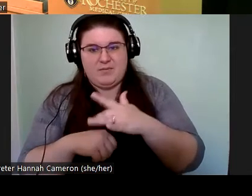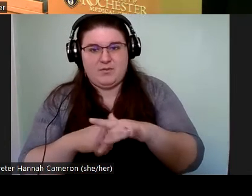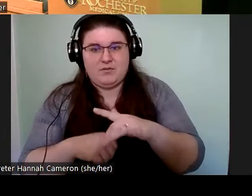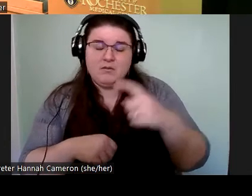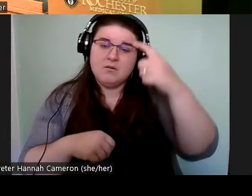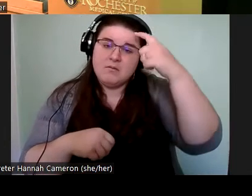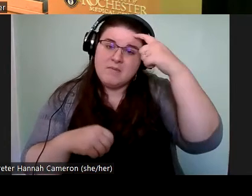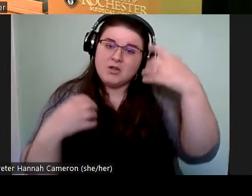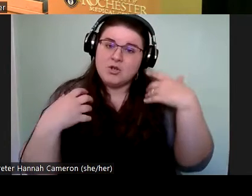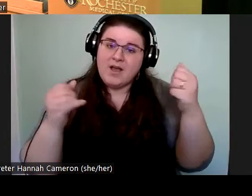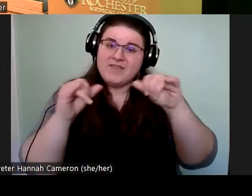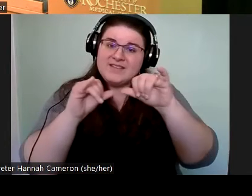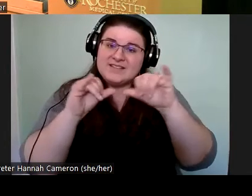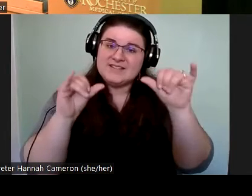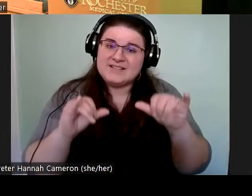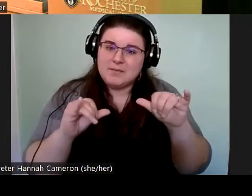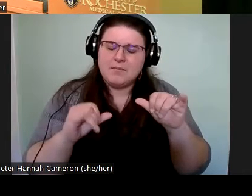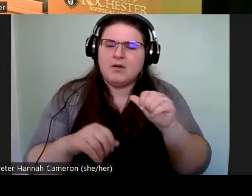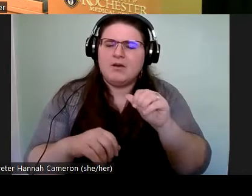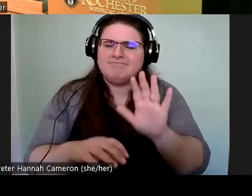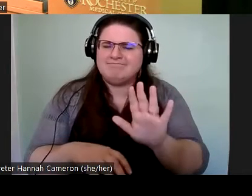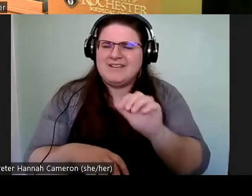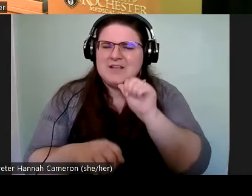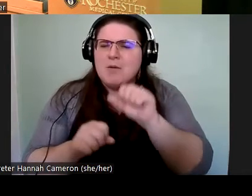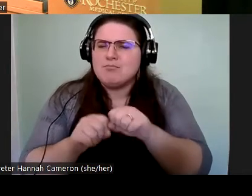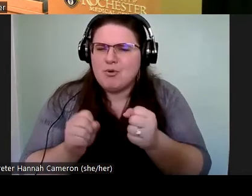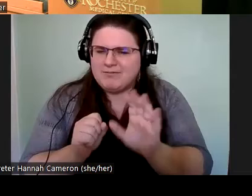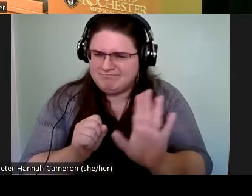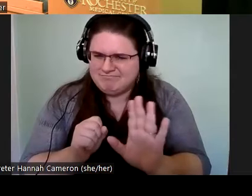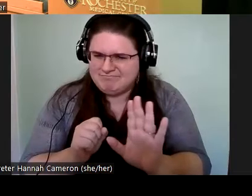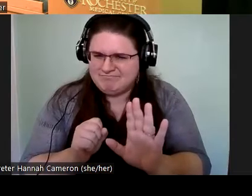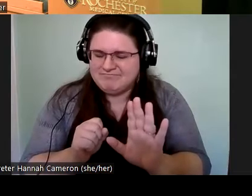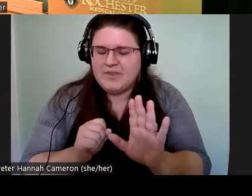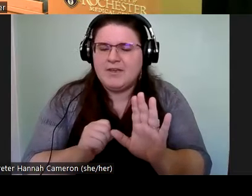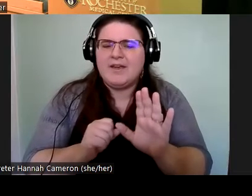the reality is it's never been built um the state institutions were not a mental health system and